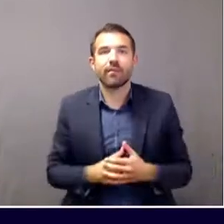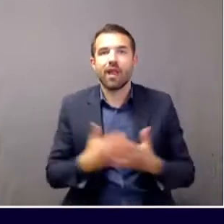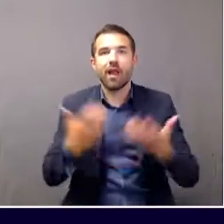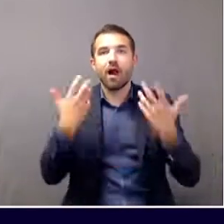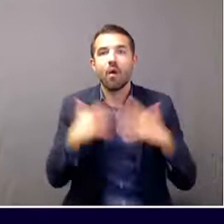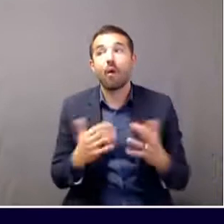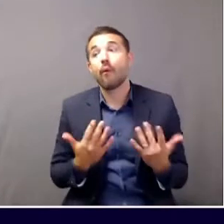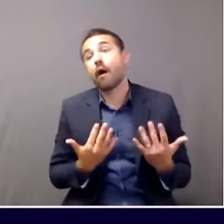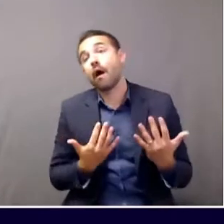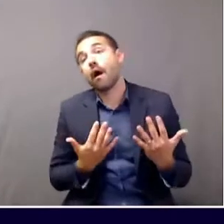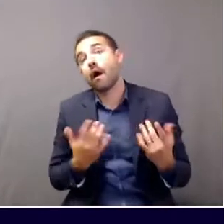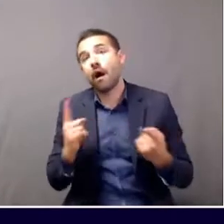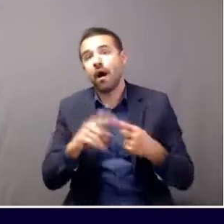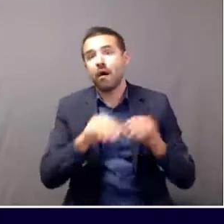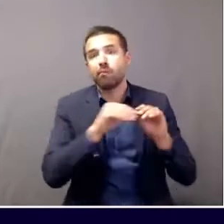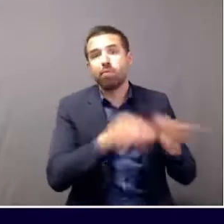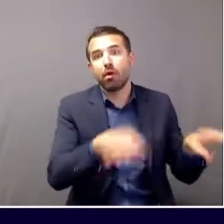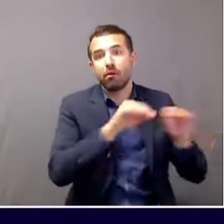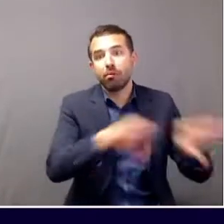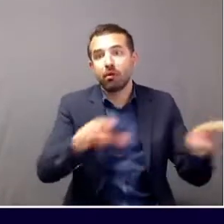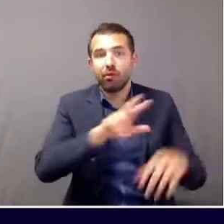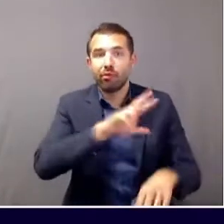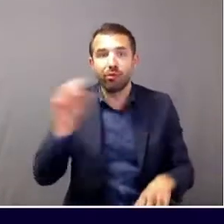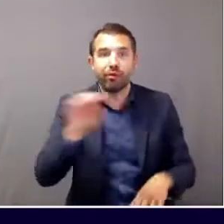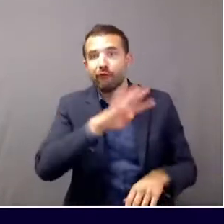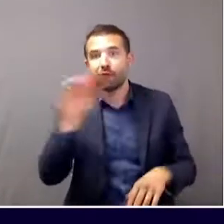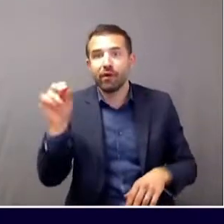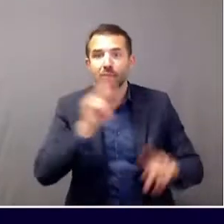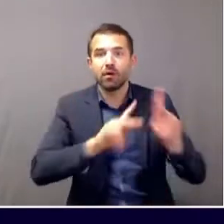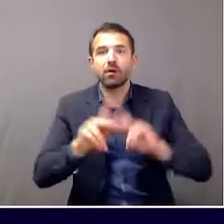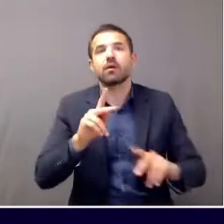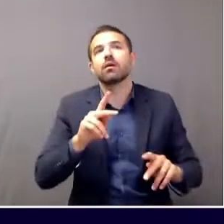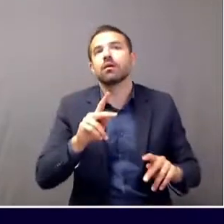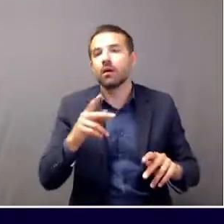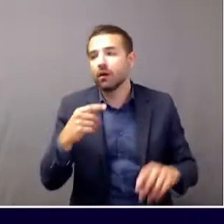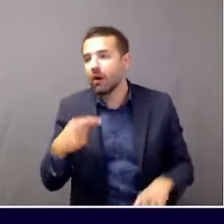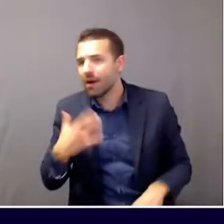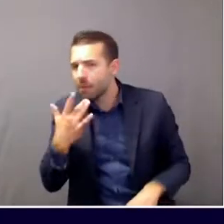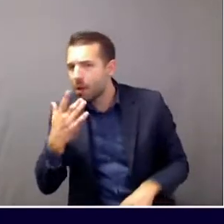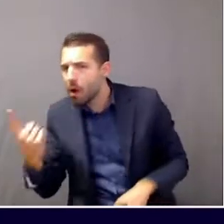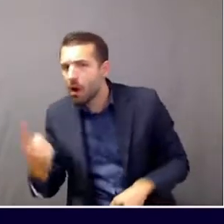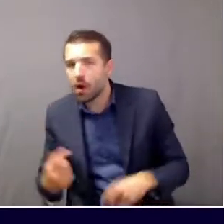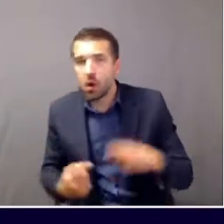see them when it's just one or